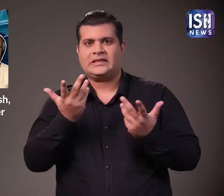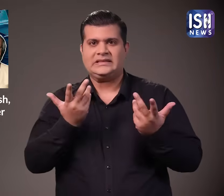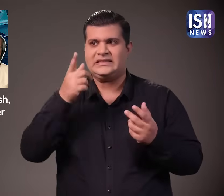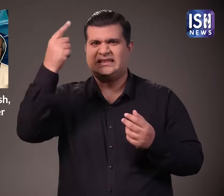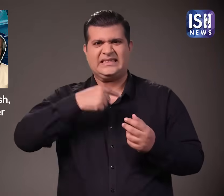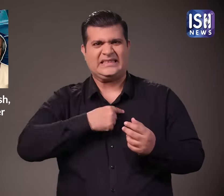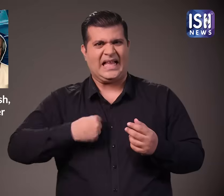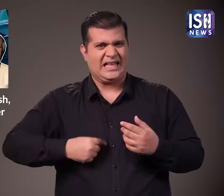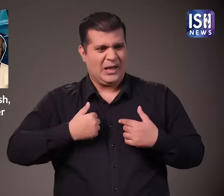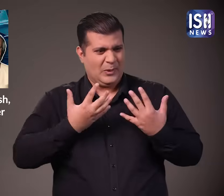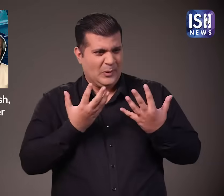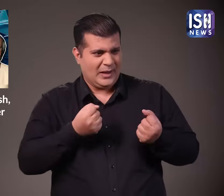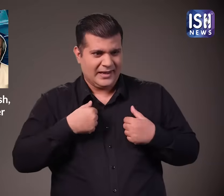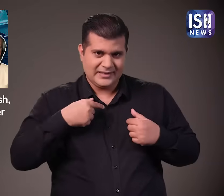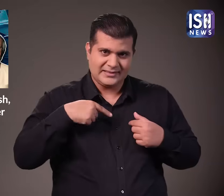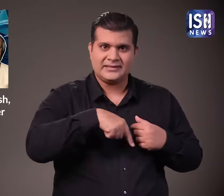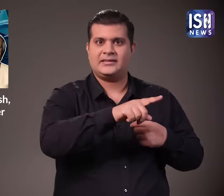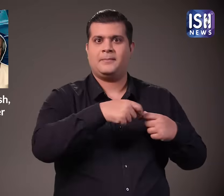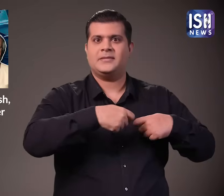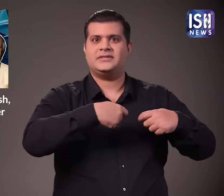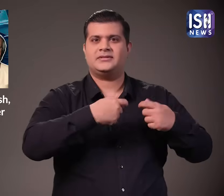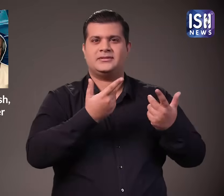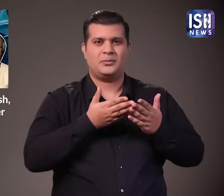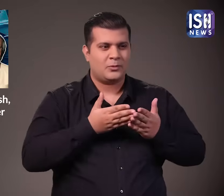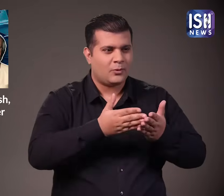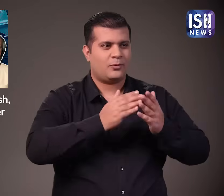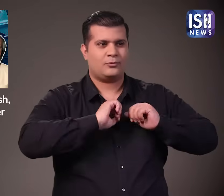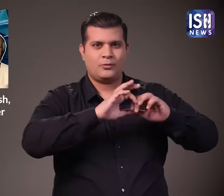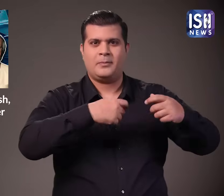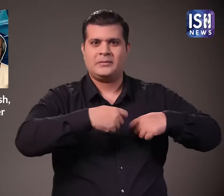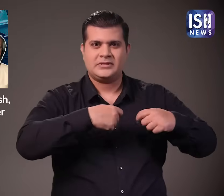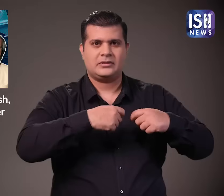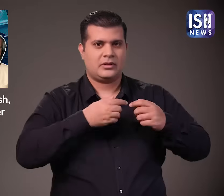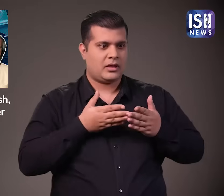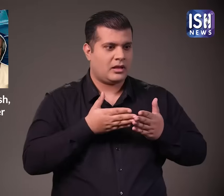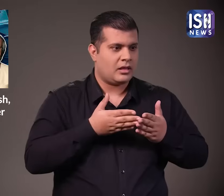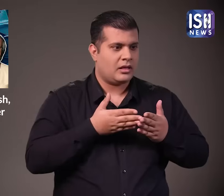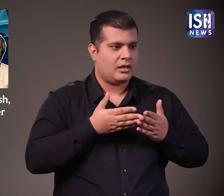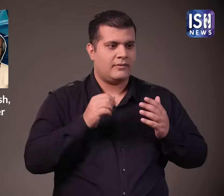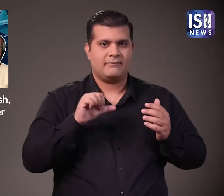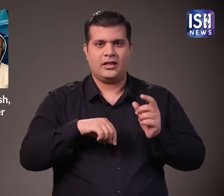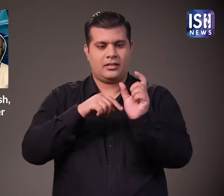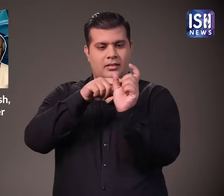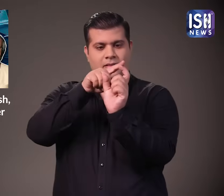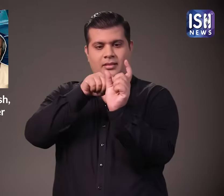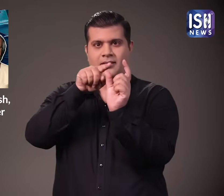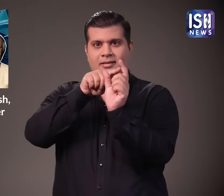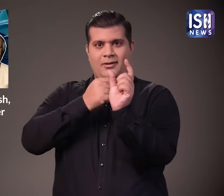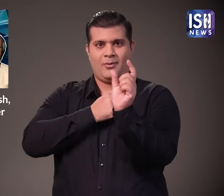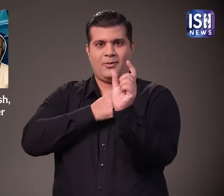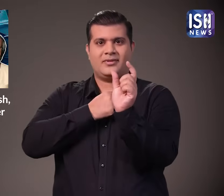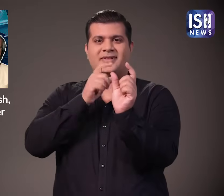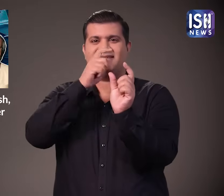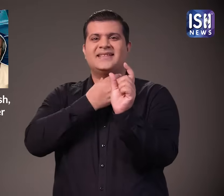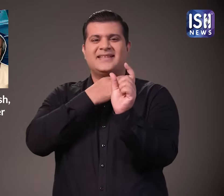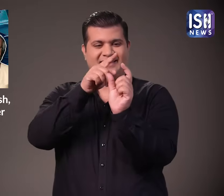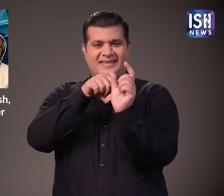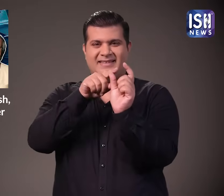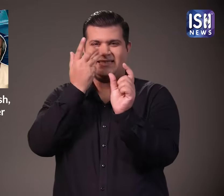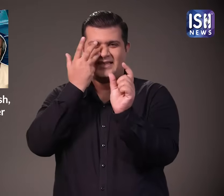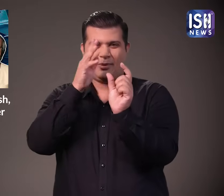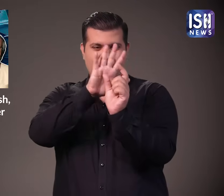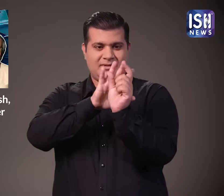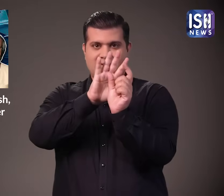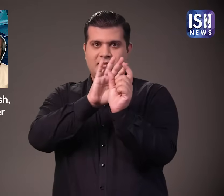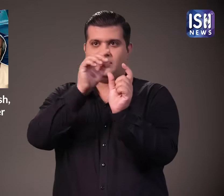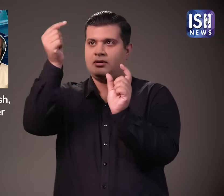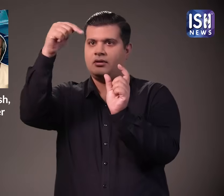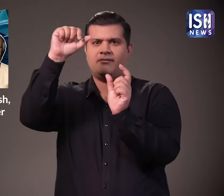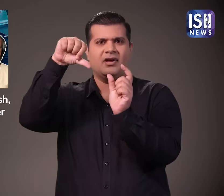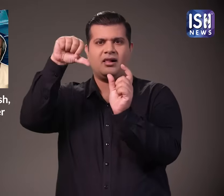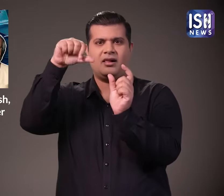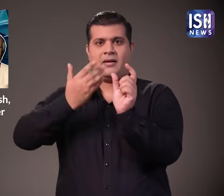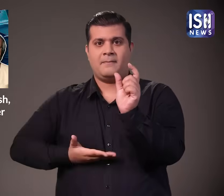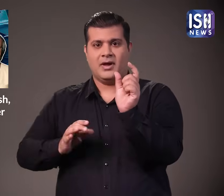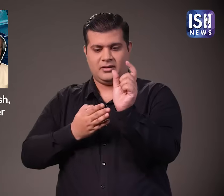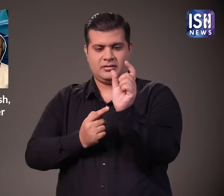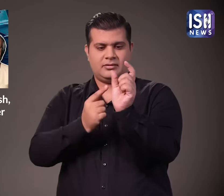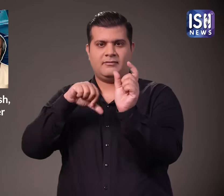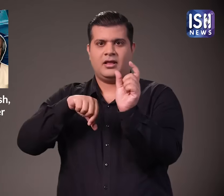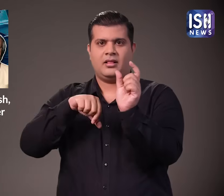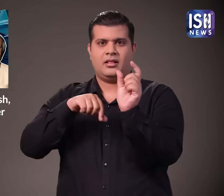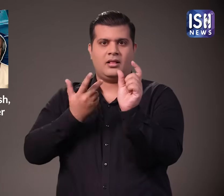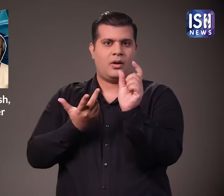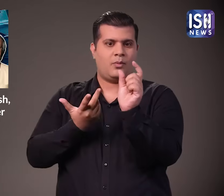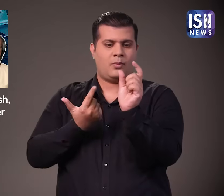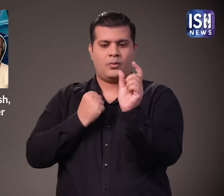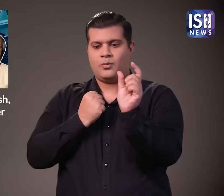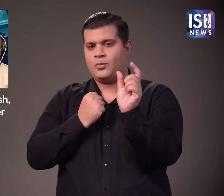China do not have direct access to the sea for their trade due to the Siliguri corridor.